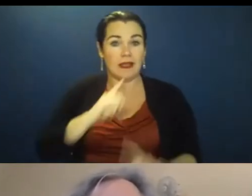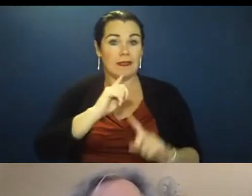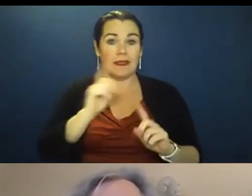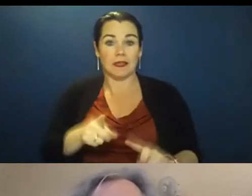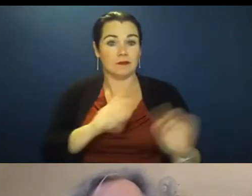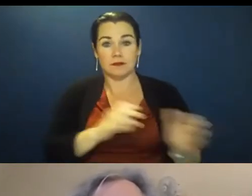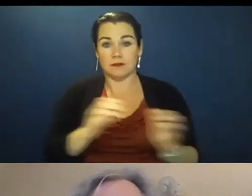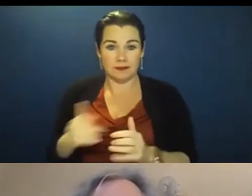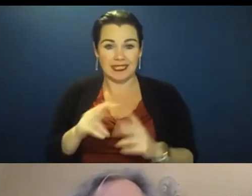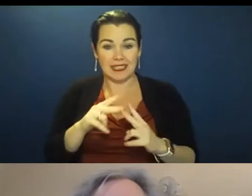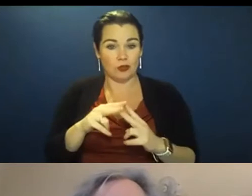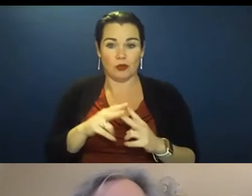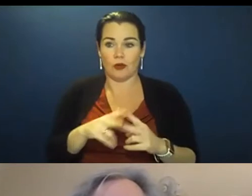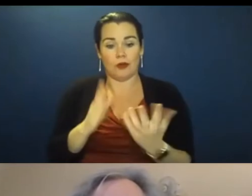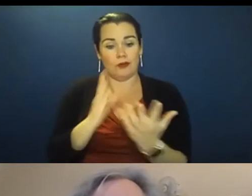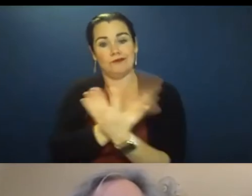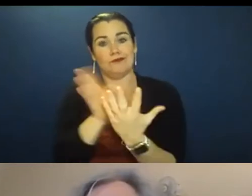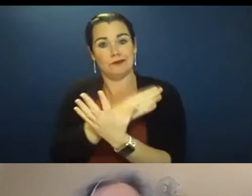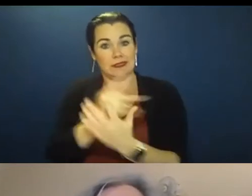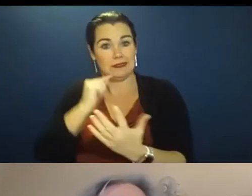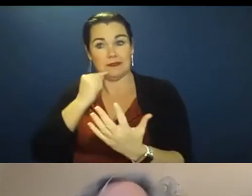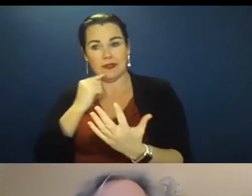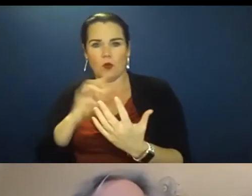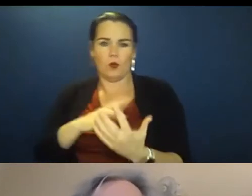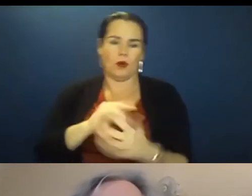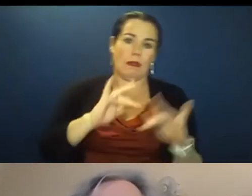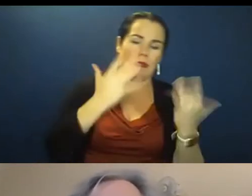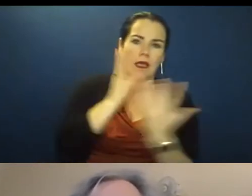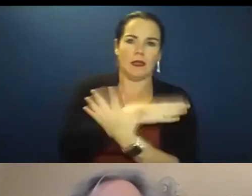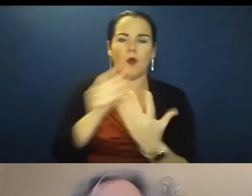And the answer category is either with the severity levels or the yes/no is how we're doing that. And you're right. That it's a component of, you know, maybe it should be more prominent in demographic sections of surveys than it is.